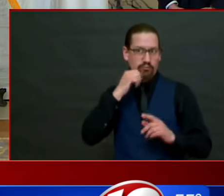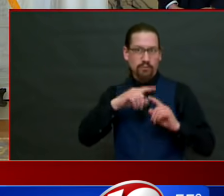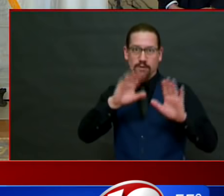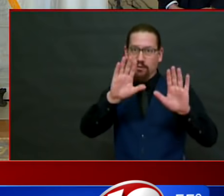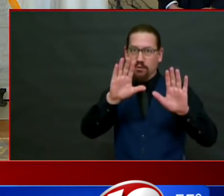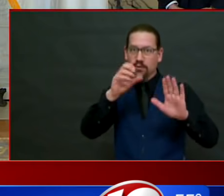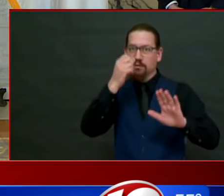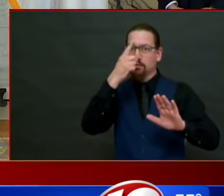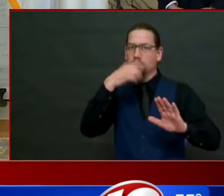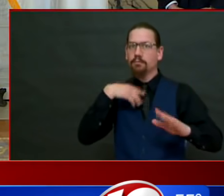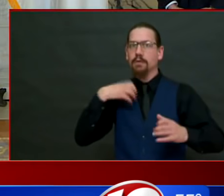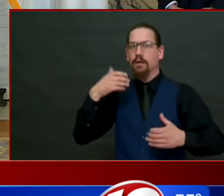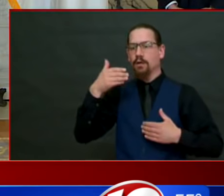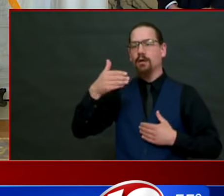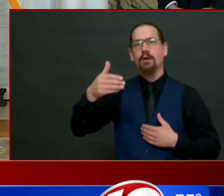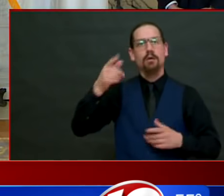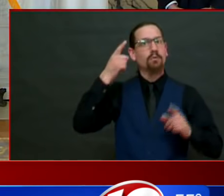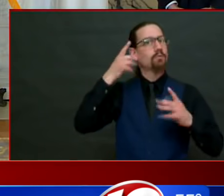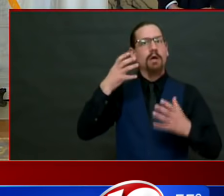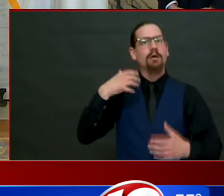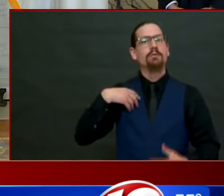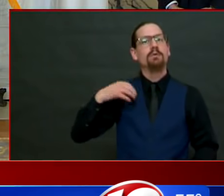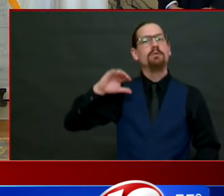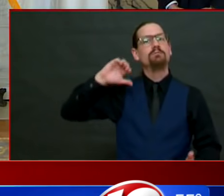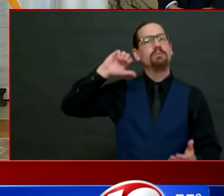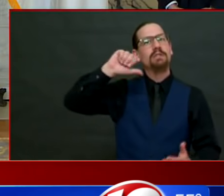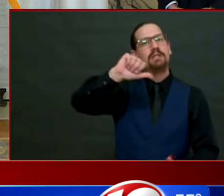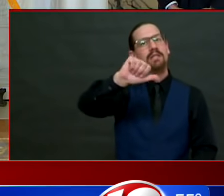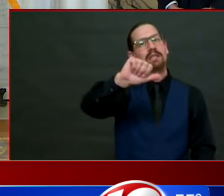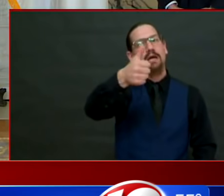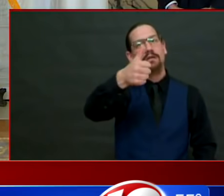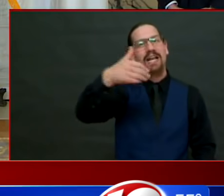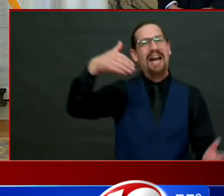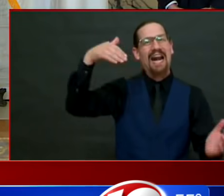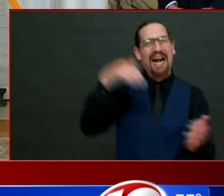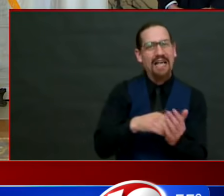TODAY, WE ARE OUT WE ARE AT ABOUT 3000 TODAY. I WOULD LIKE TO SEE 10,000 TODAY BY JULY.